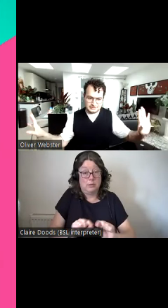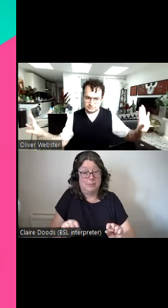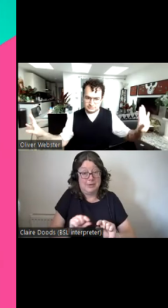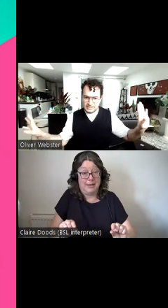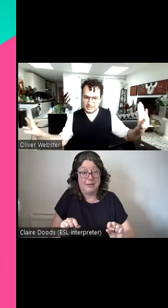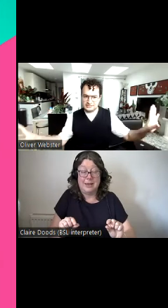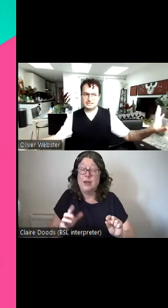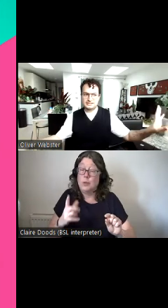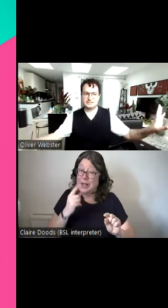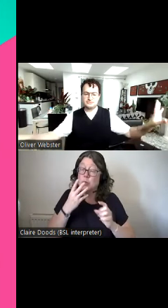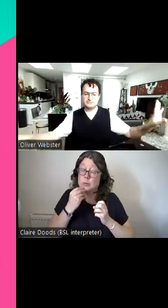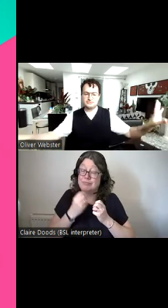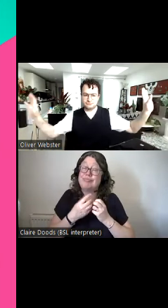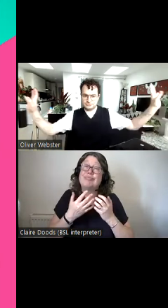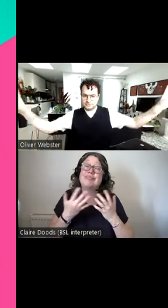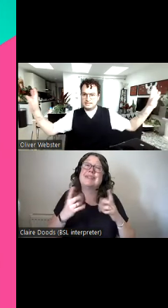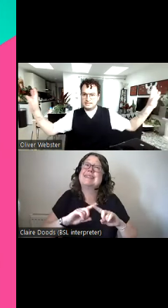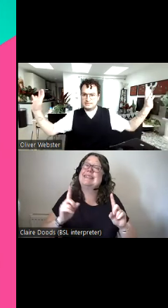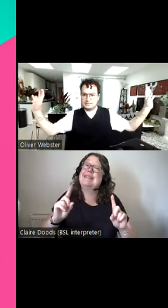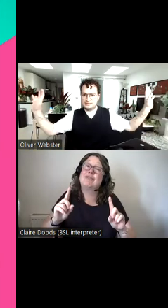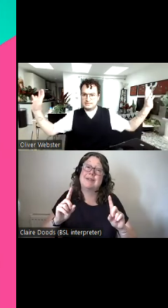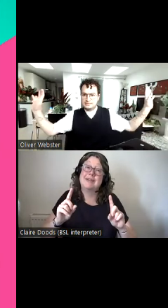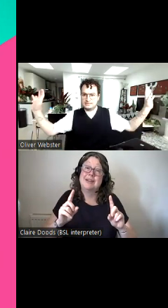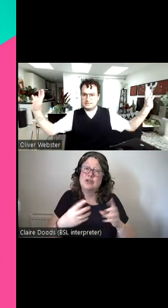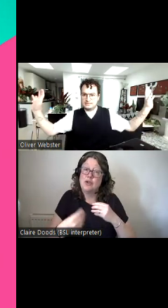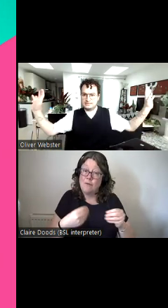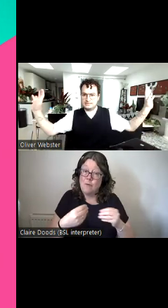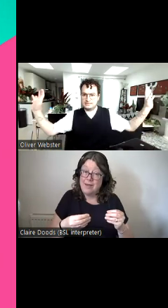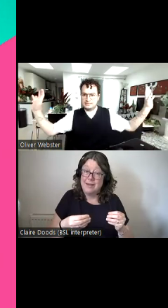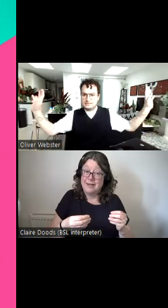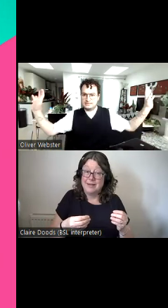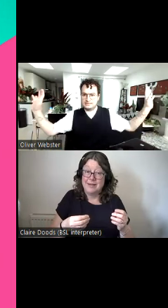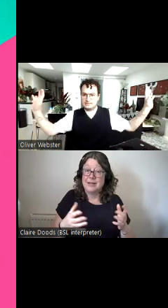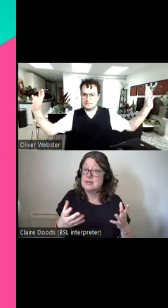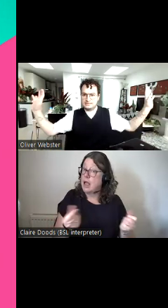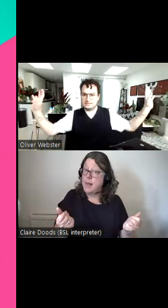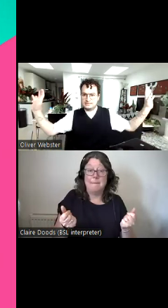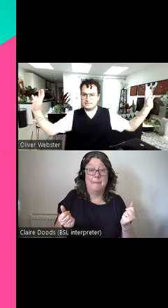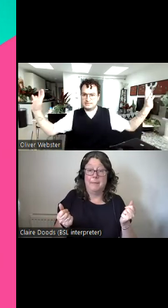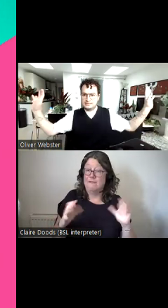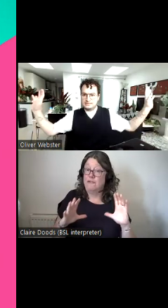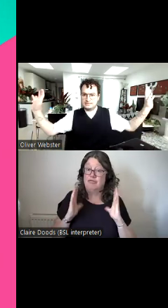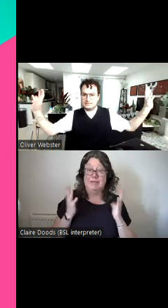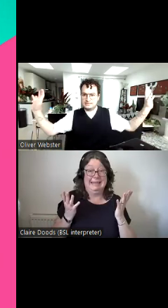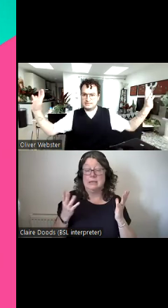Subtitling is a really big [?] You can use whichever one you like.